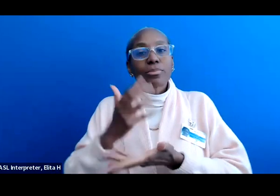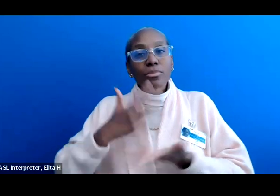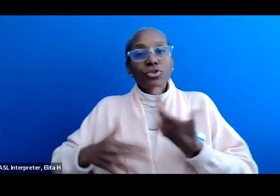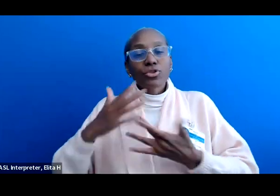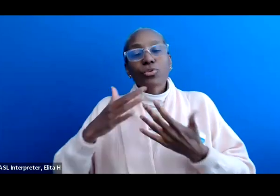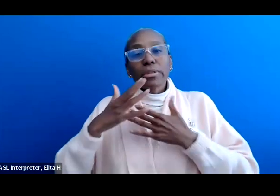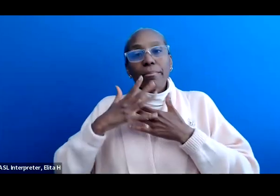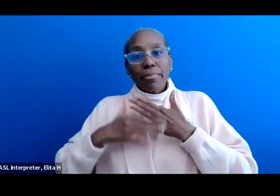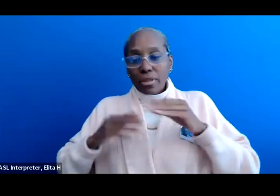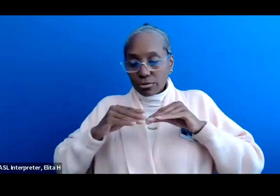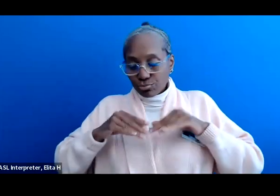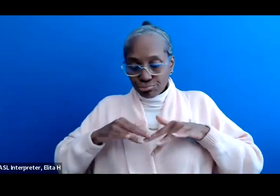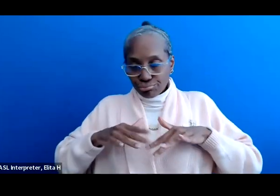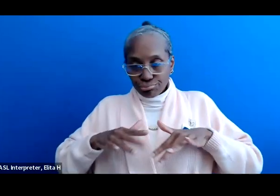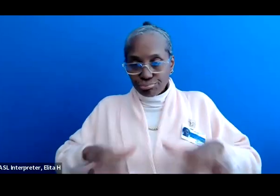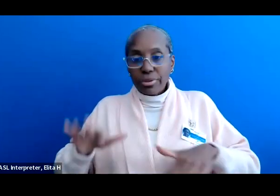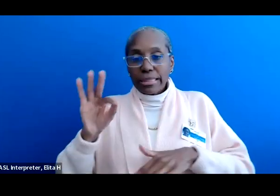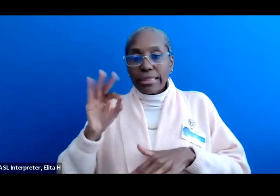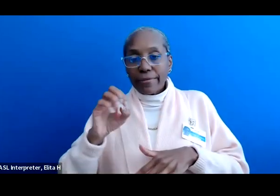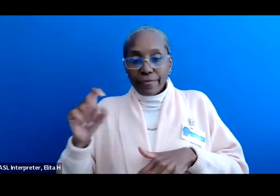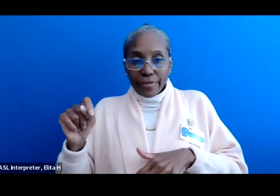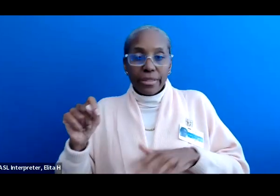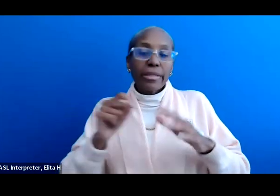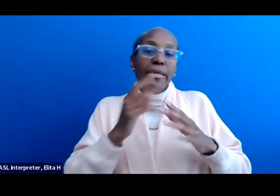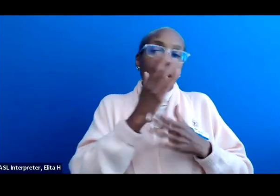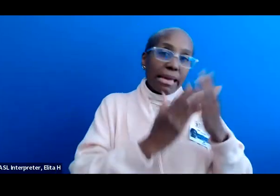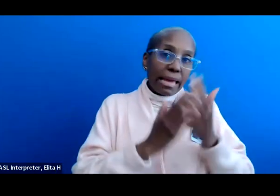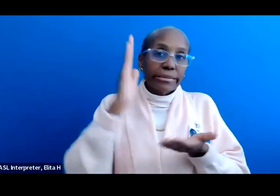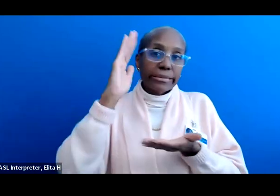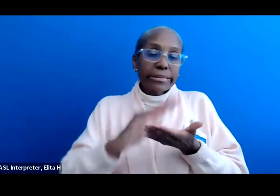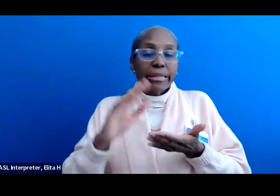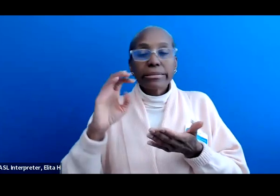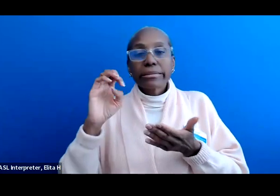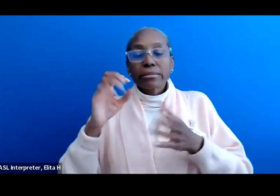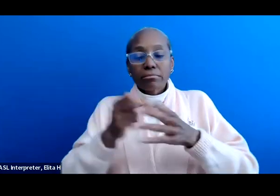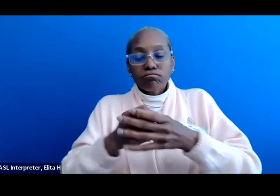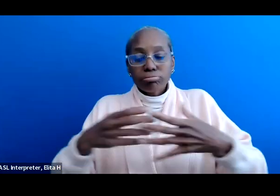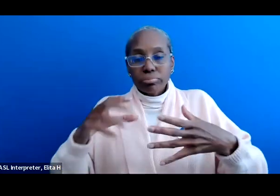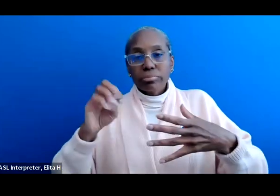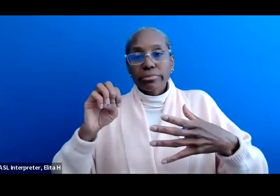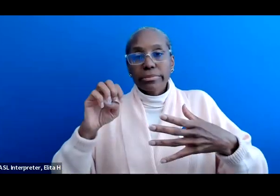down to your feet, maybe into your hands to help reduce edema, help put that fluid back to your body.